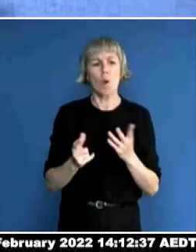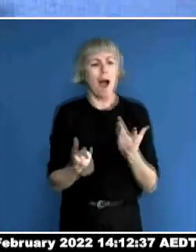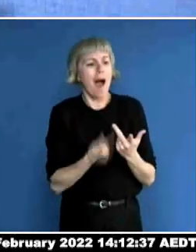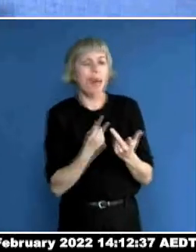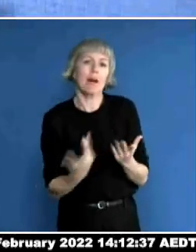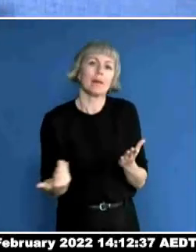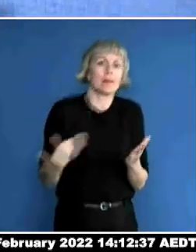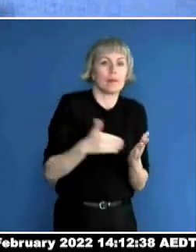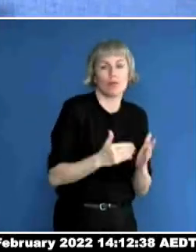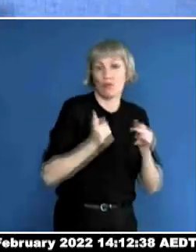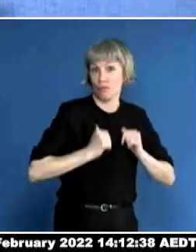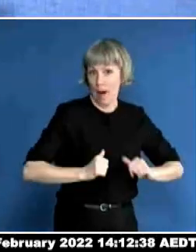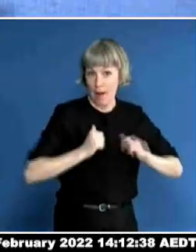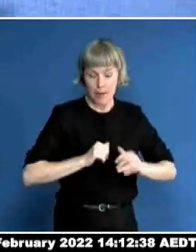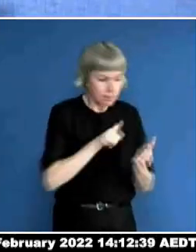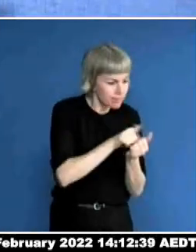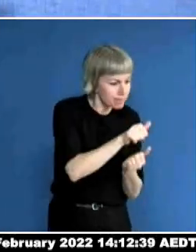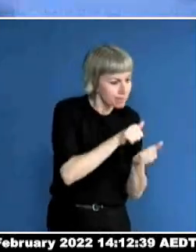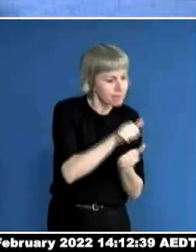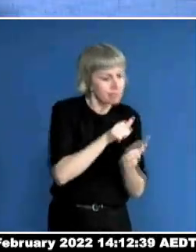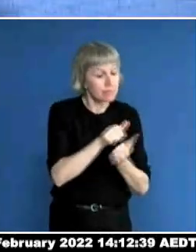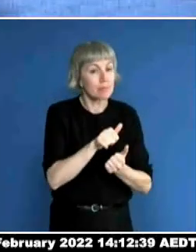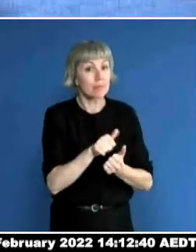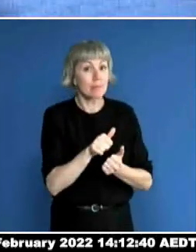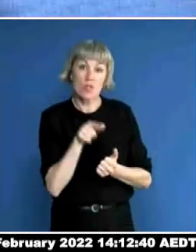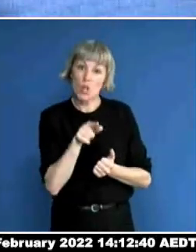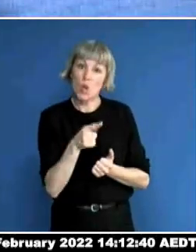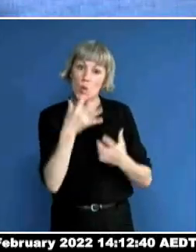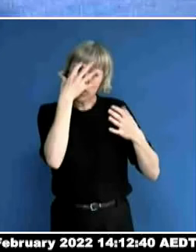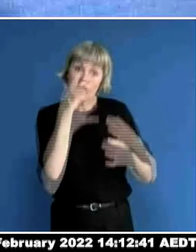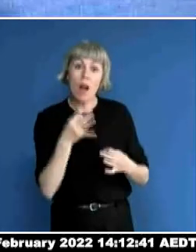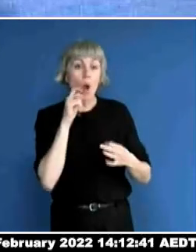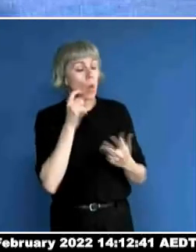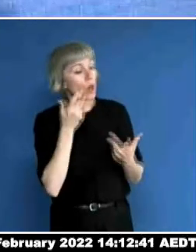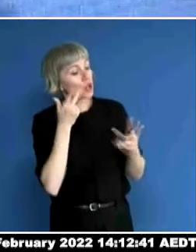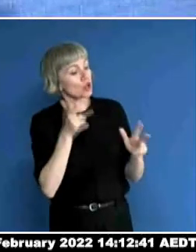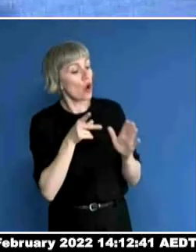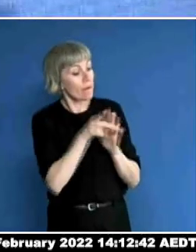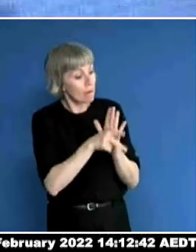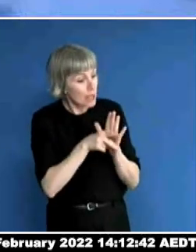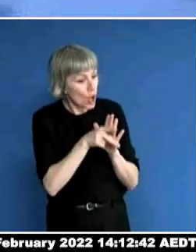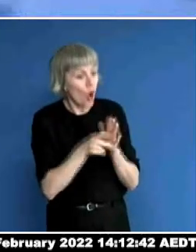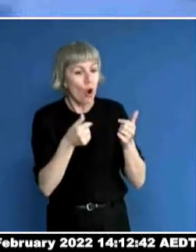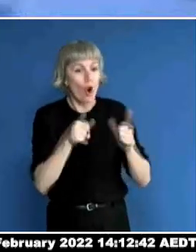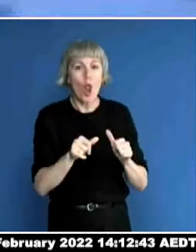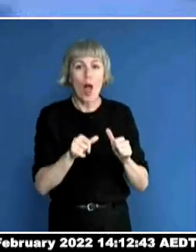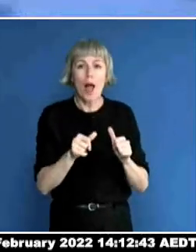the participants videos about how to wash their hands, about hospitality and food